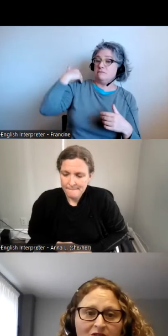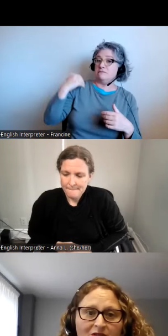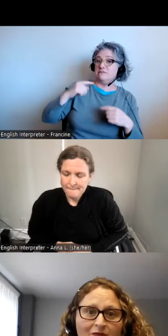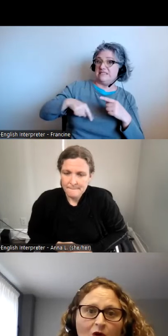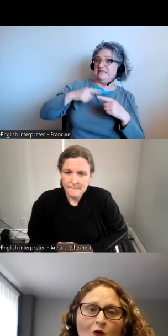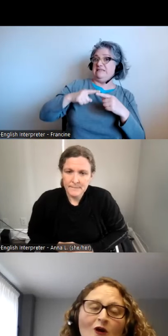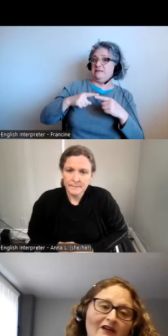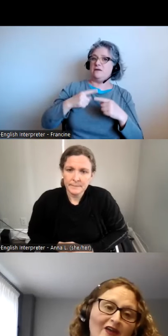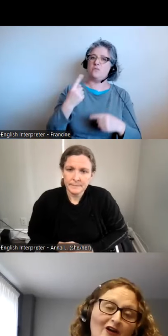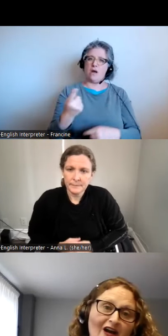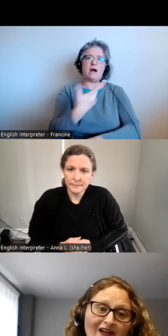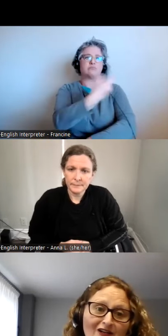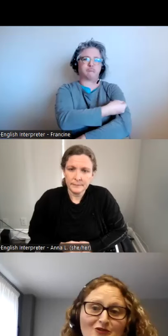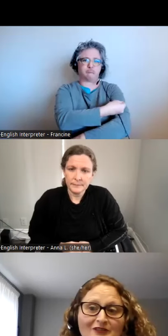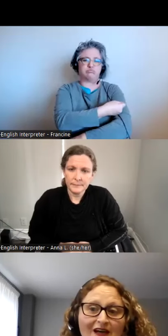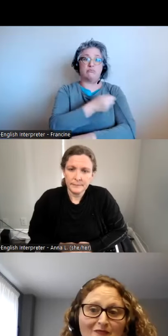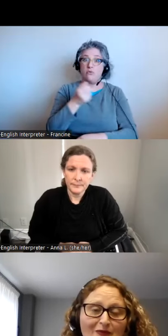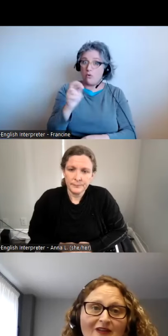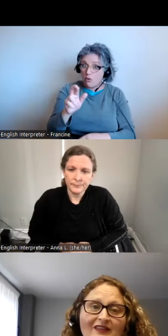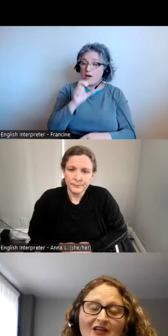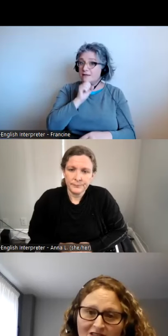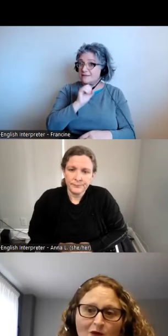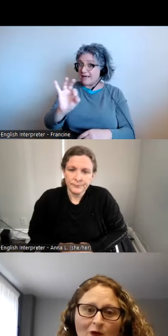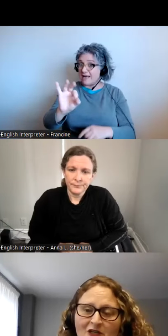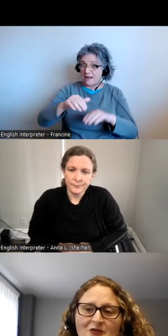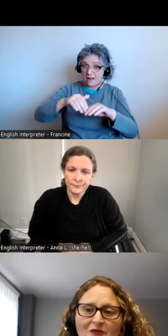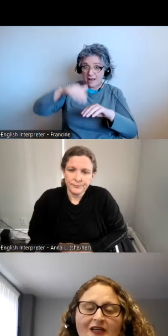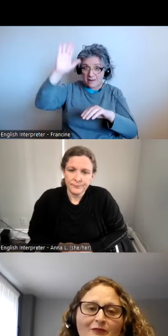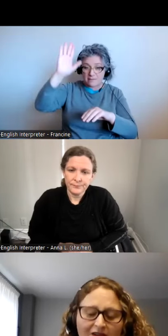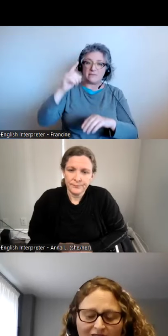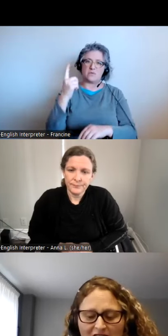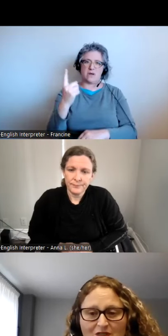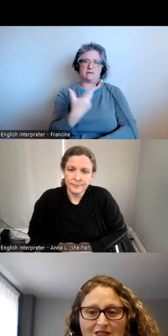a flu shot, it is two Doses, the flu shot four weeks apart . If they have had the flu shot in a previous season,